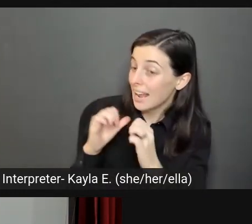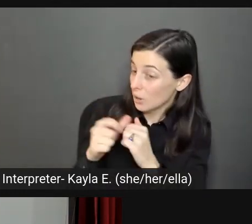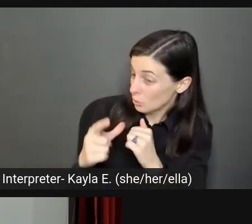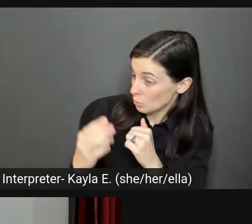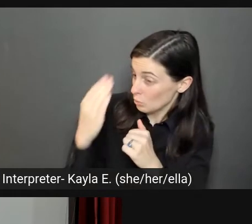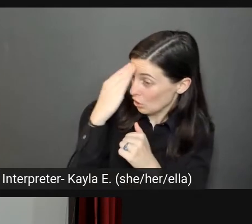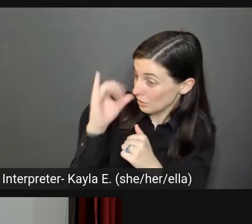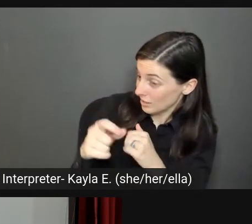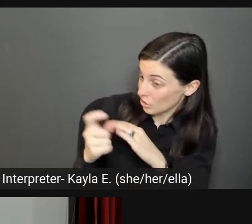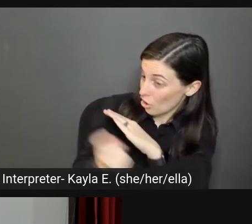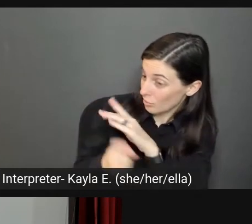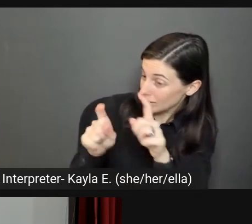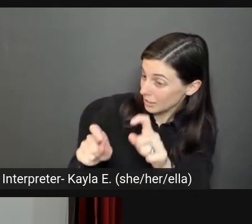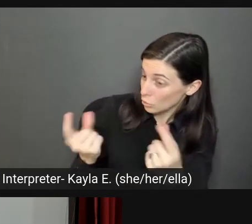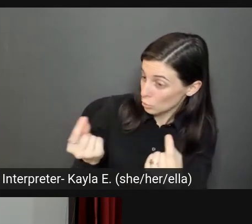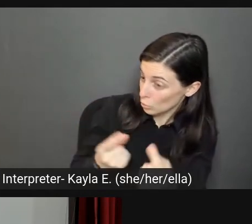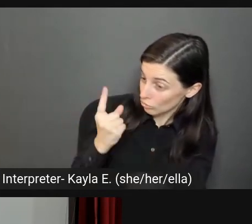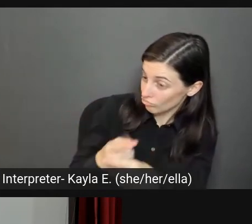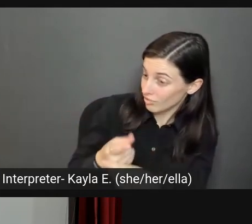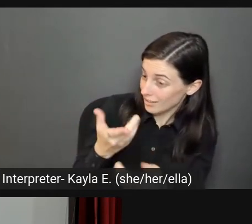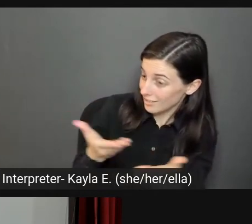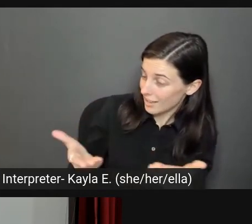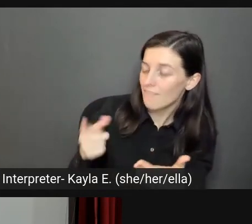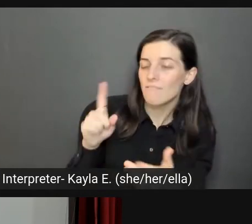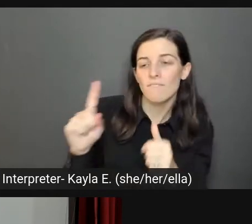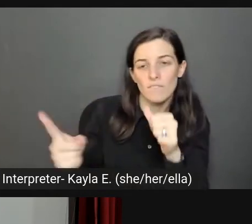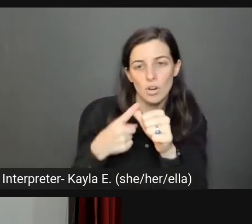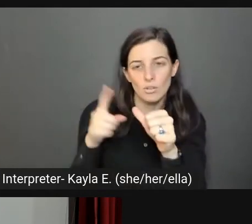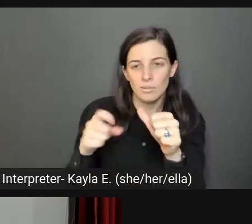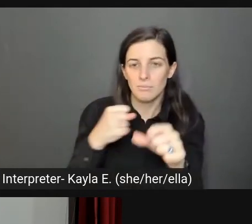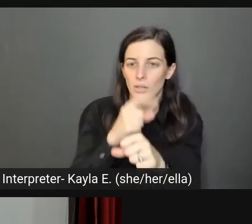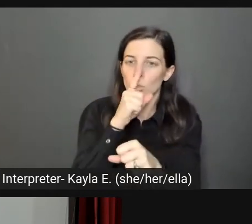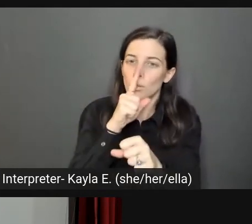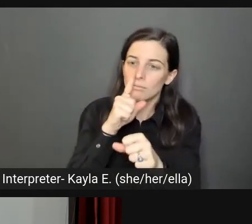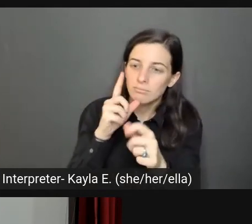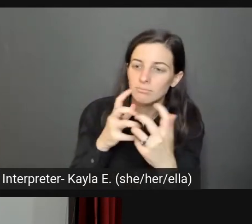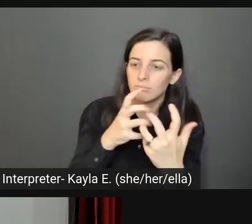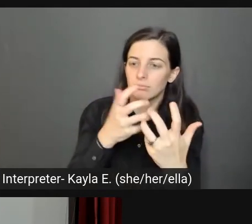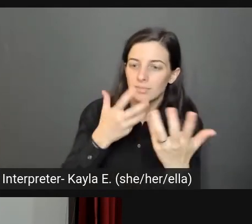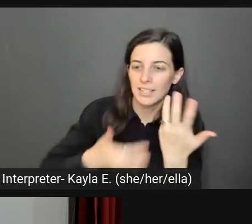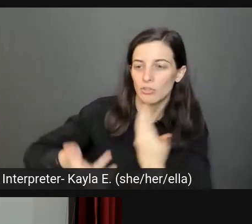what they need to do, first of all, you need to make sure that the automated tests are interacting. Which I know is a long shot, and I'm coming